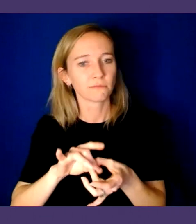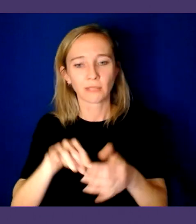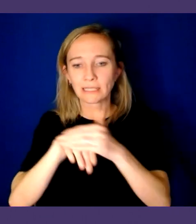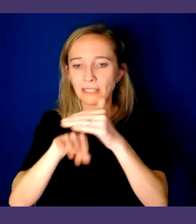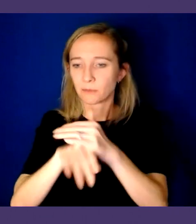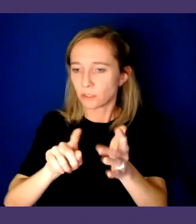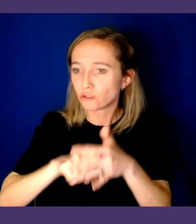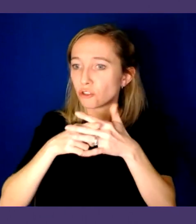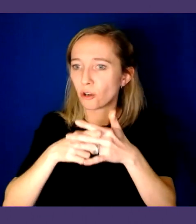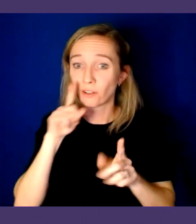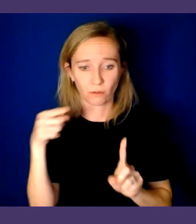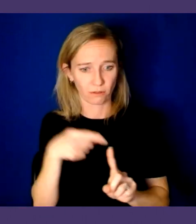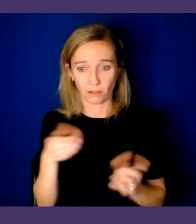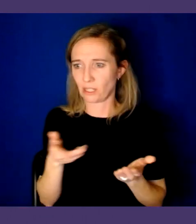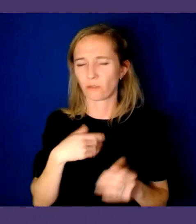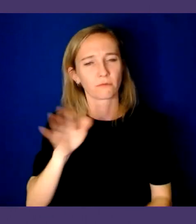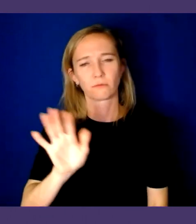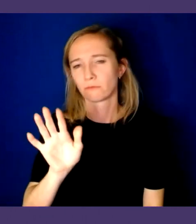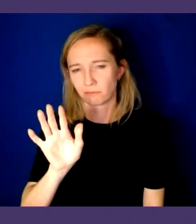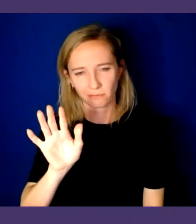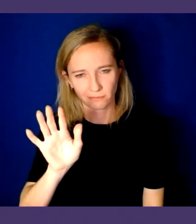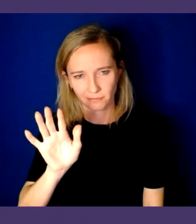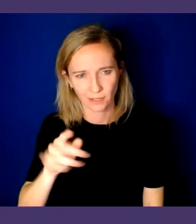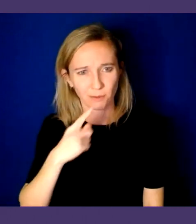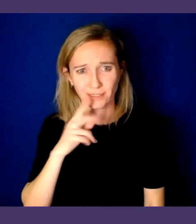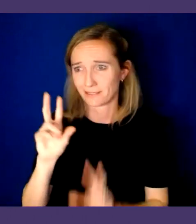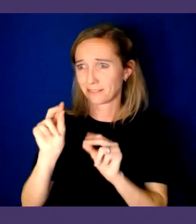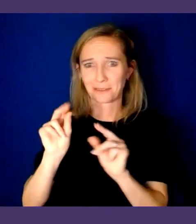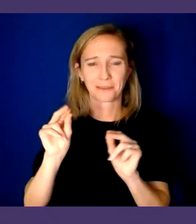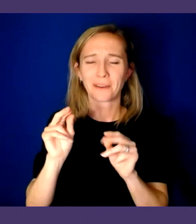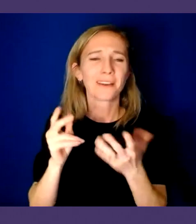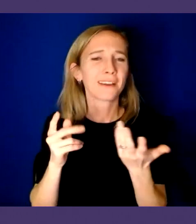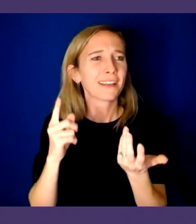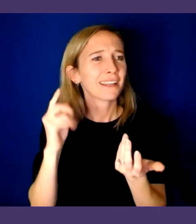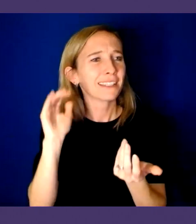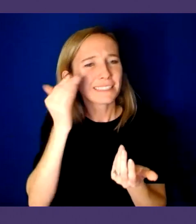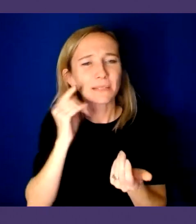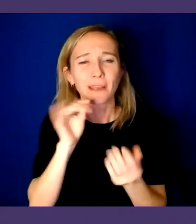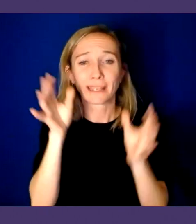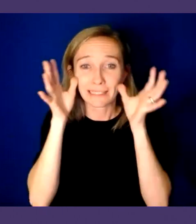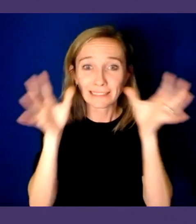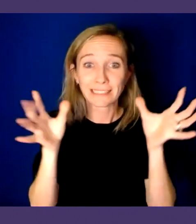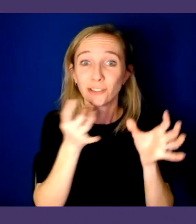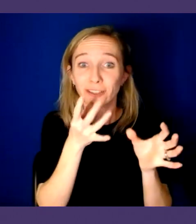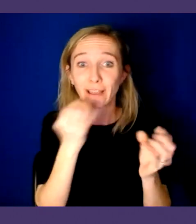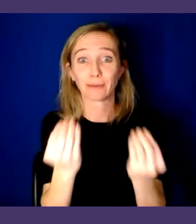it's like a deer in headlights that's drinking from the fire hose,